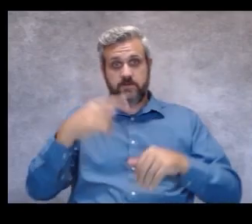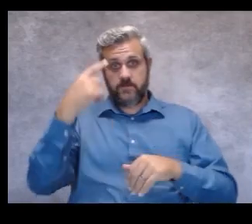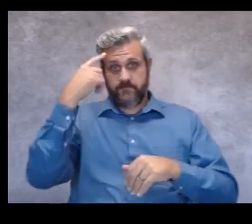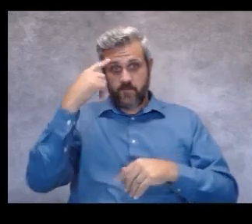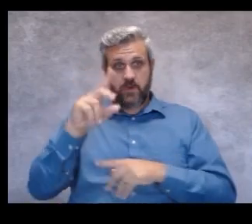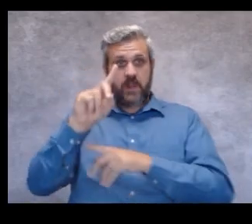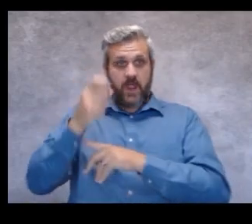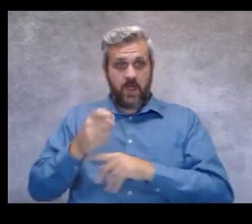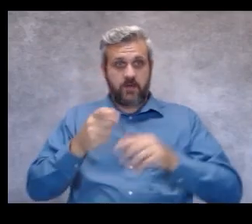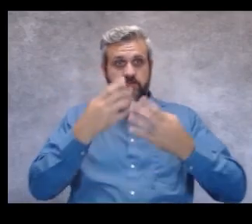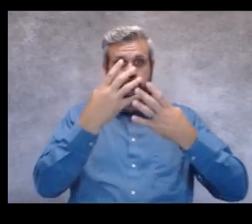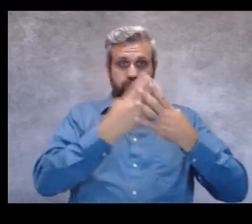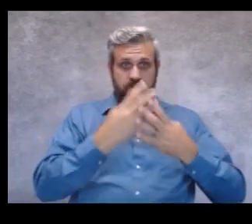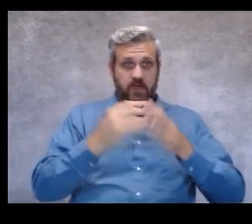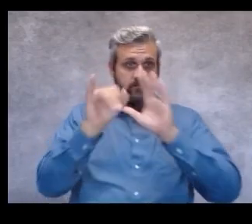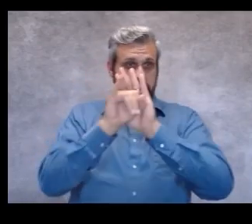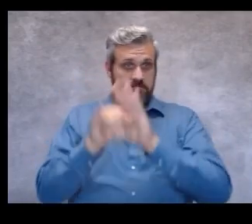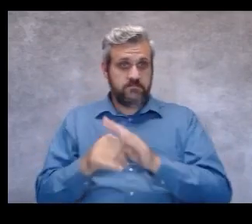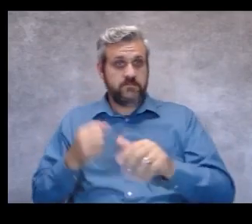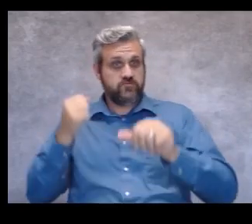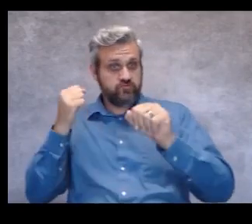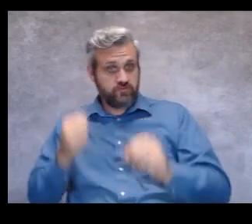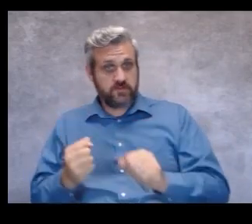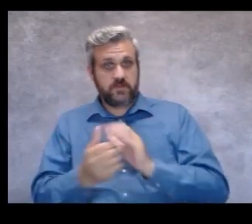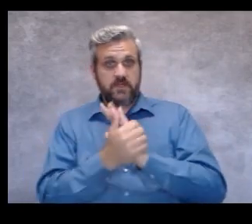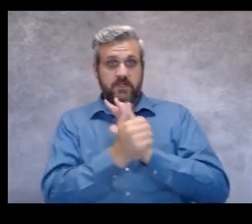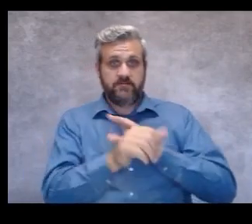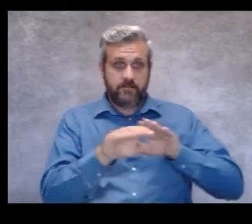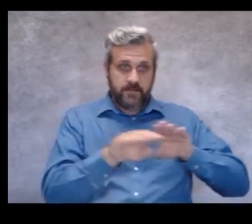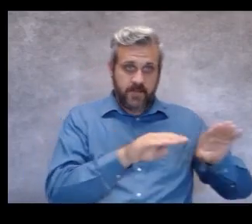screening and identification of strengths, gifted behaviors, and